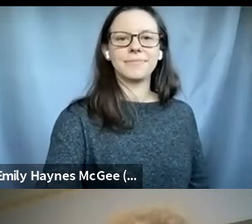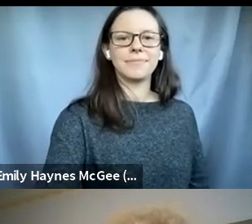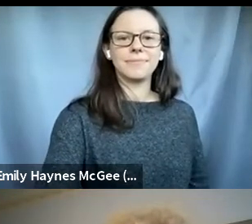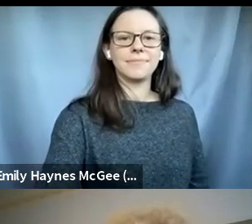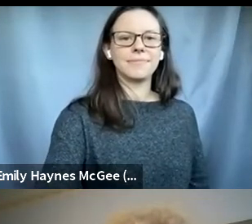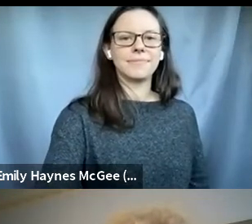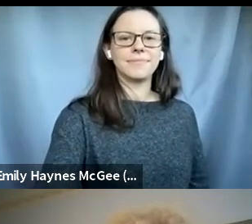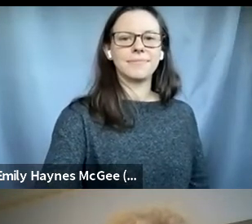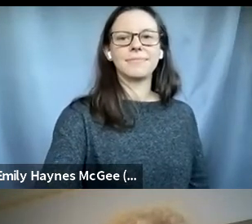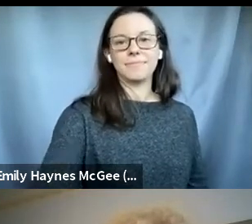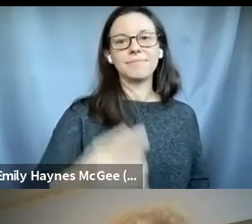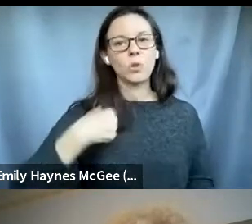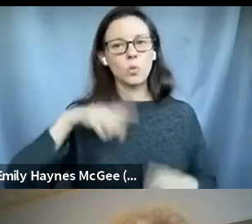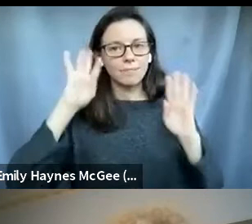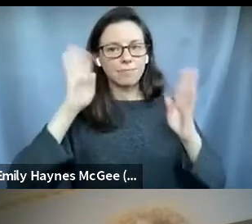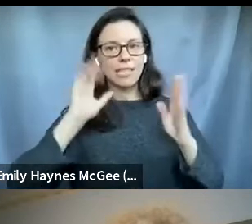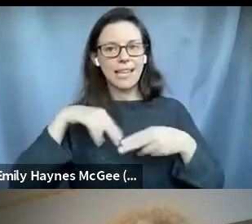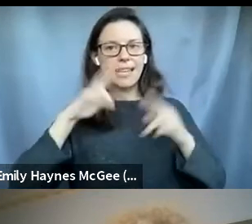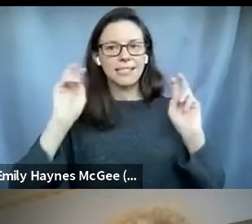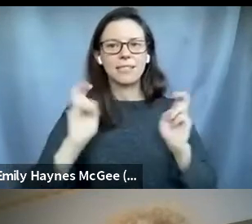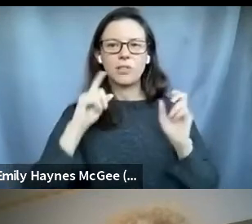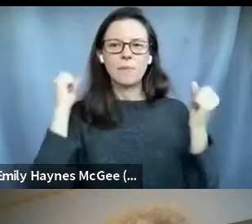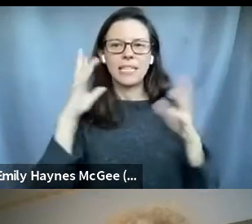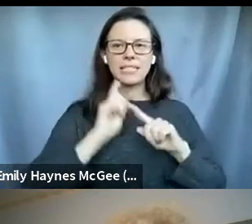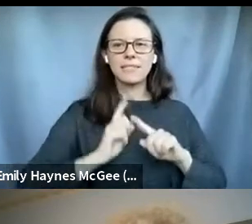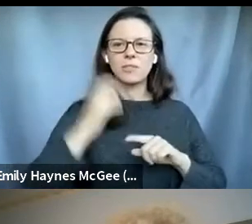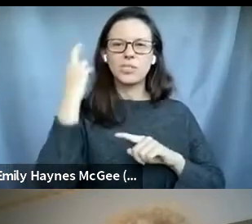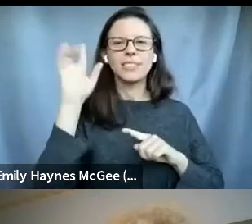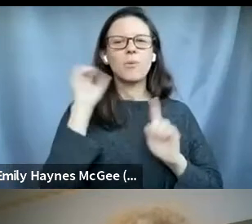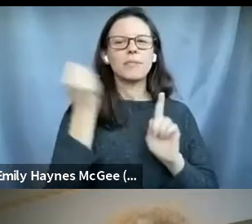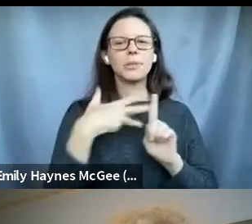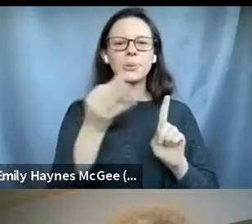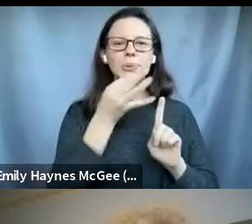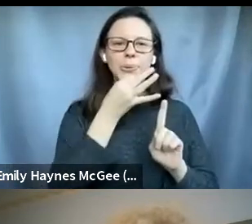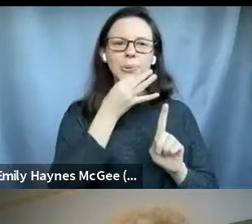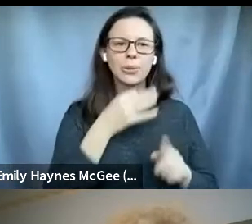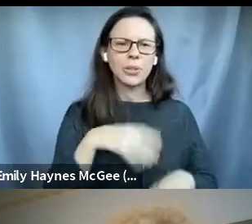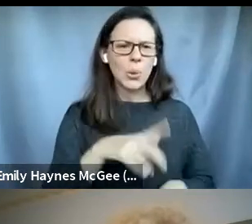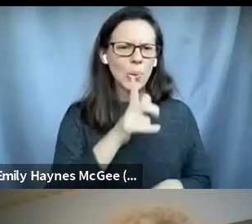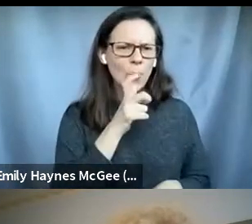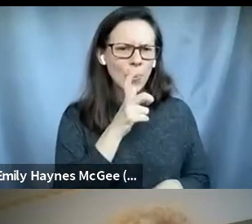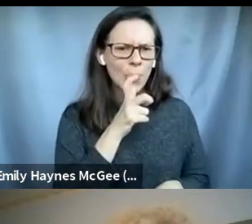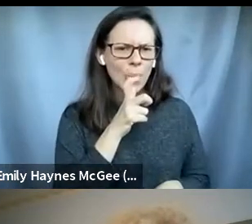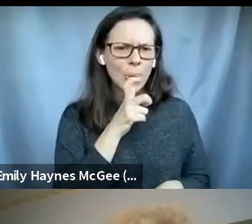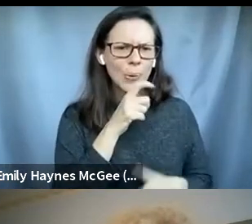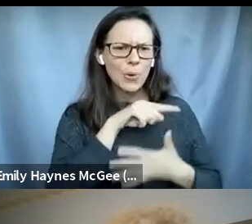We came up with that title for a number of reasons but I'll get to that. So these are the folks.